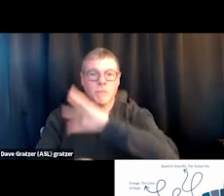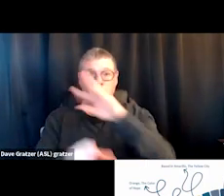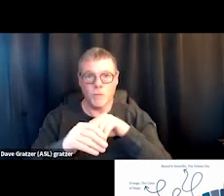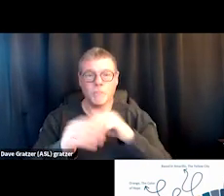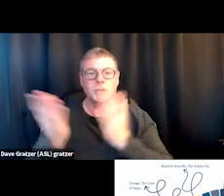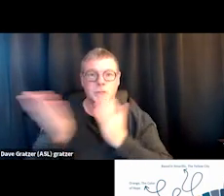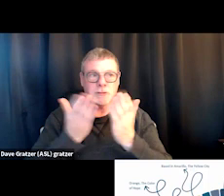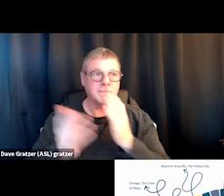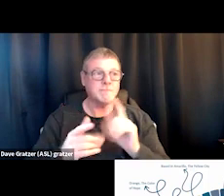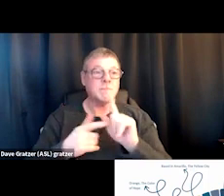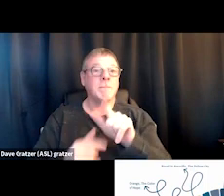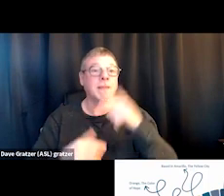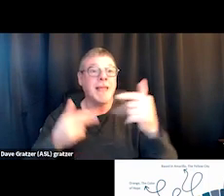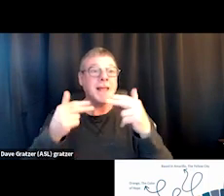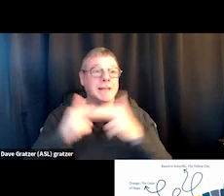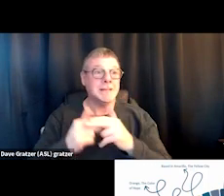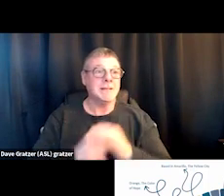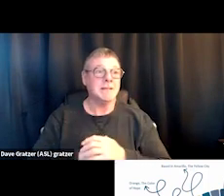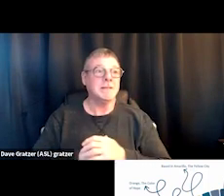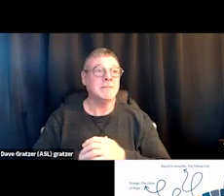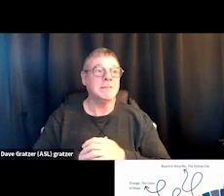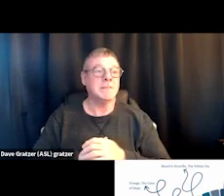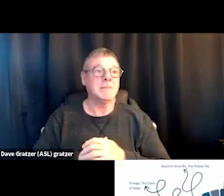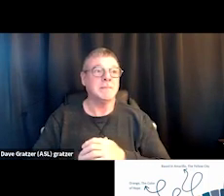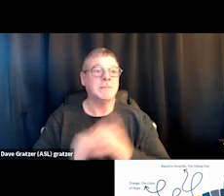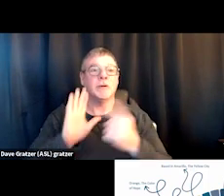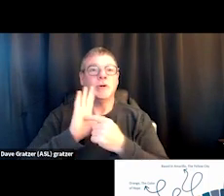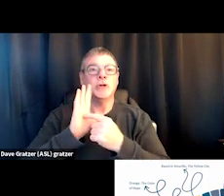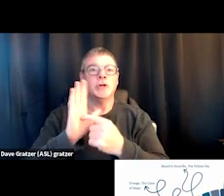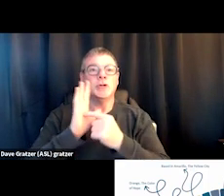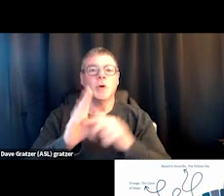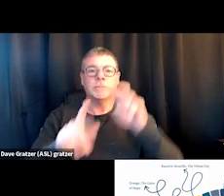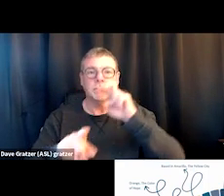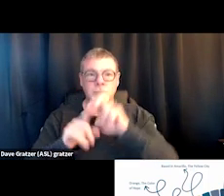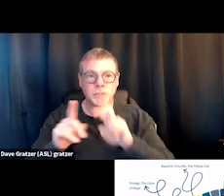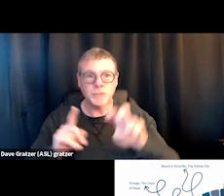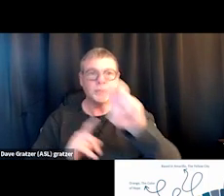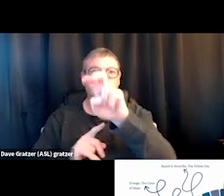So the next slide just kind of shows somebody's journey in a residential setting